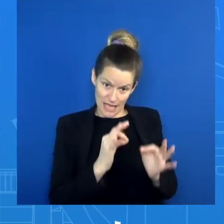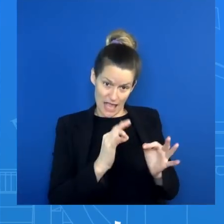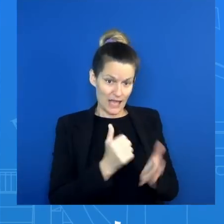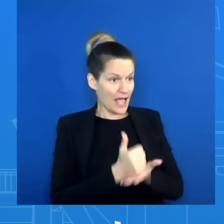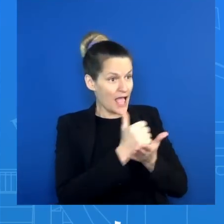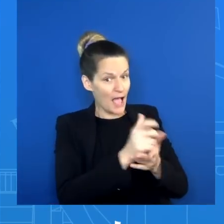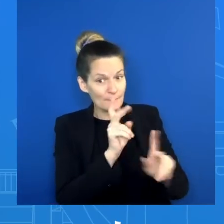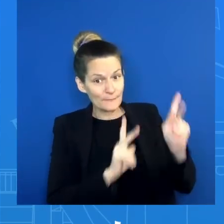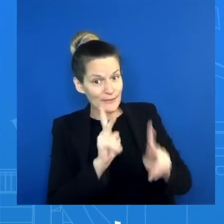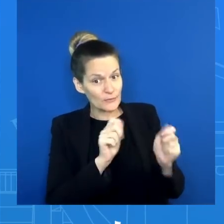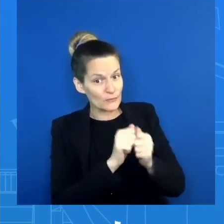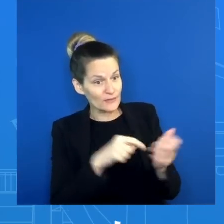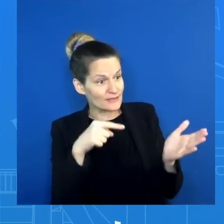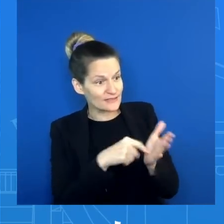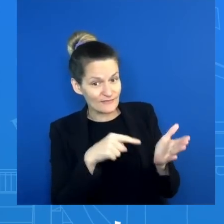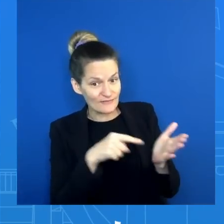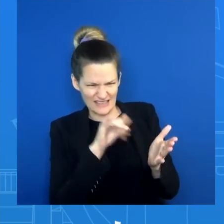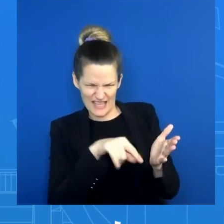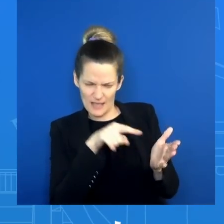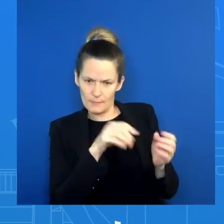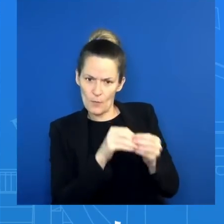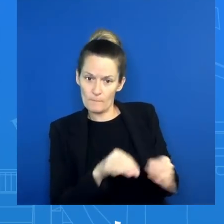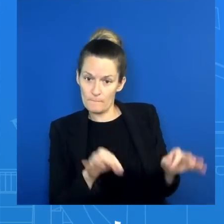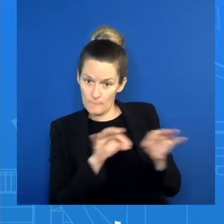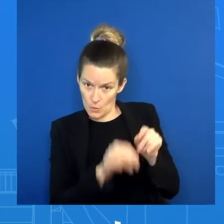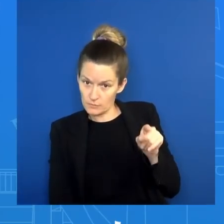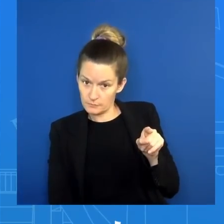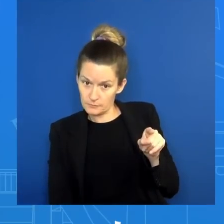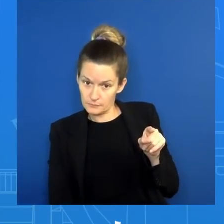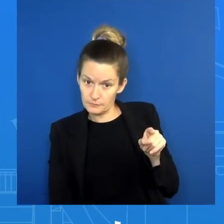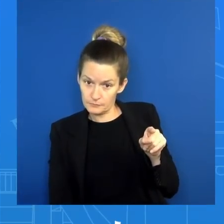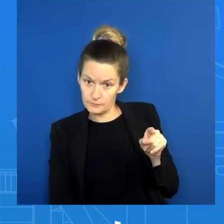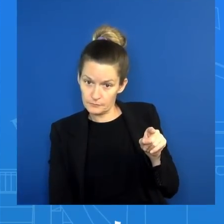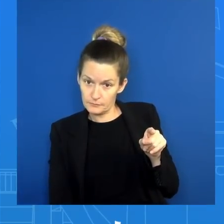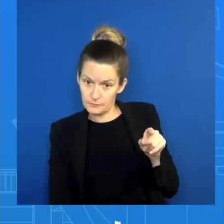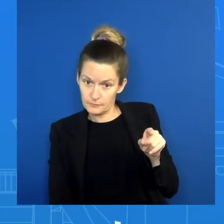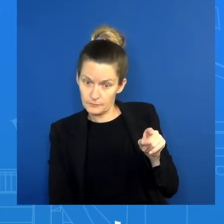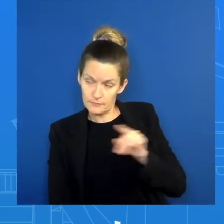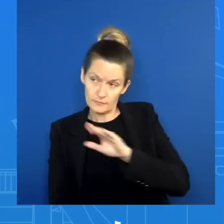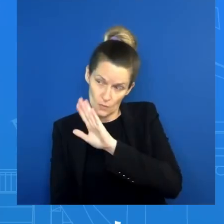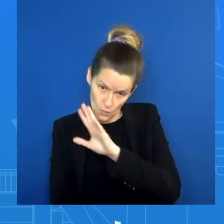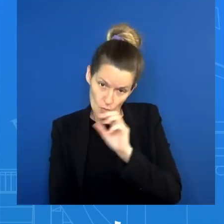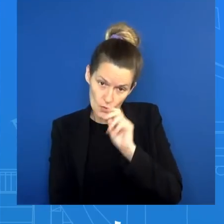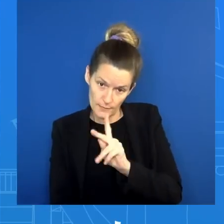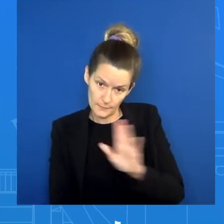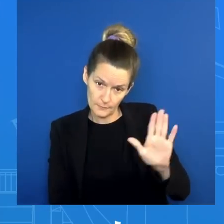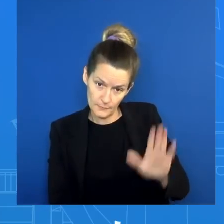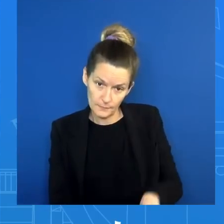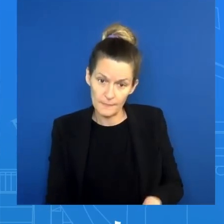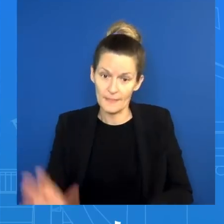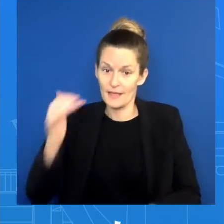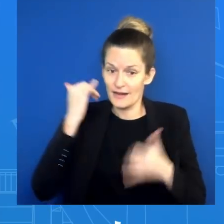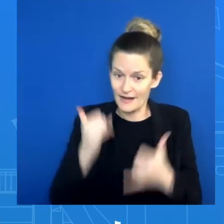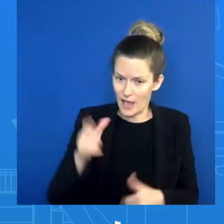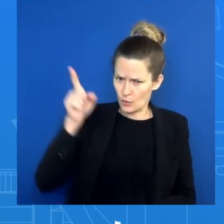matters enough to spend what could be, you know, estimates of three or four or $500 billion,